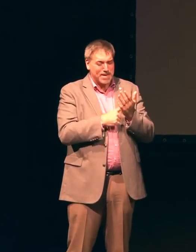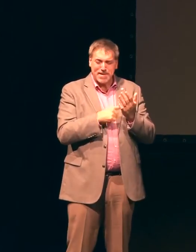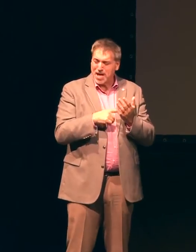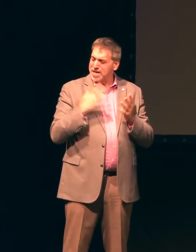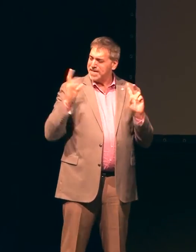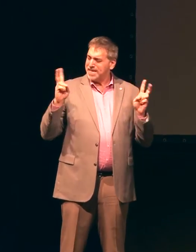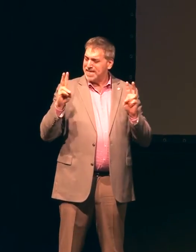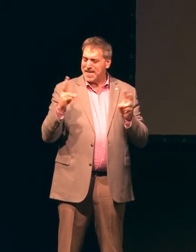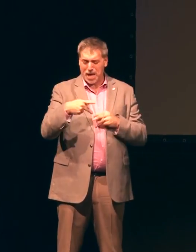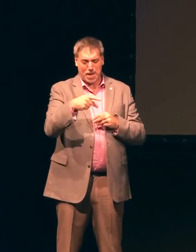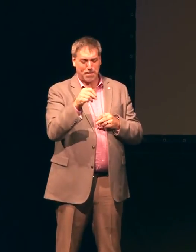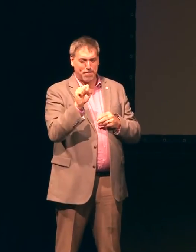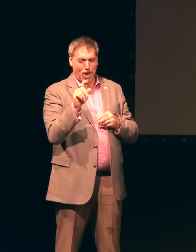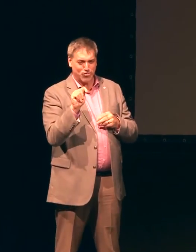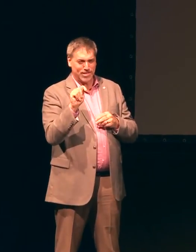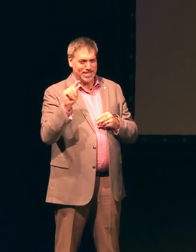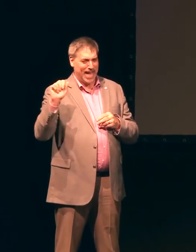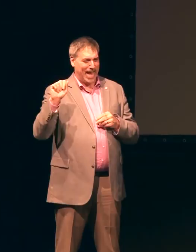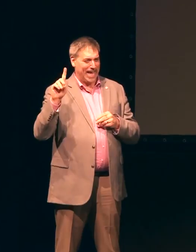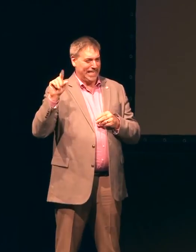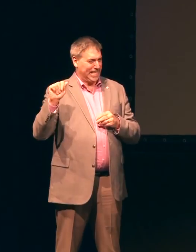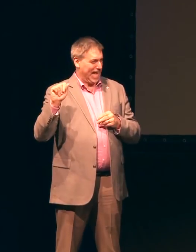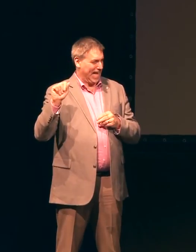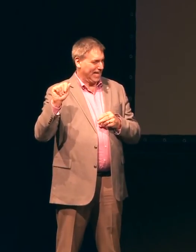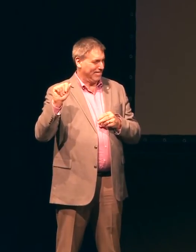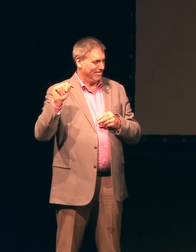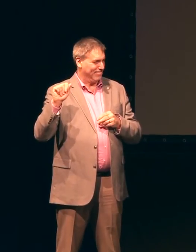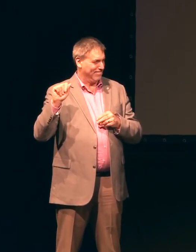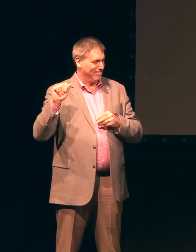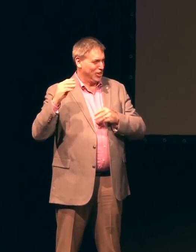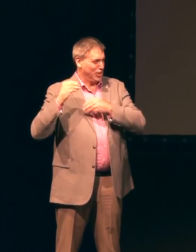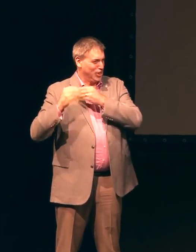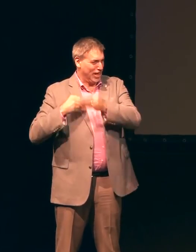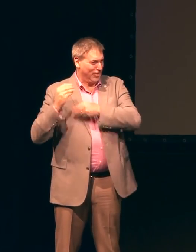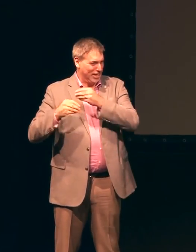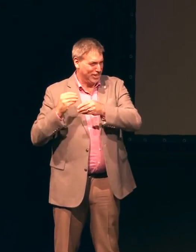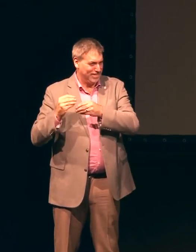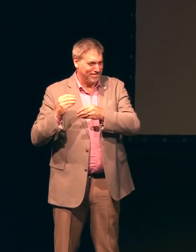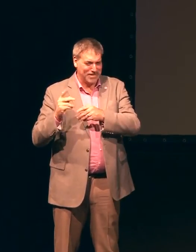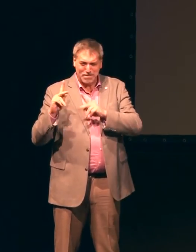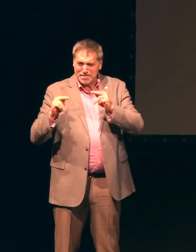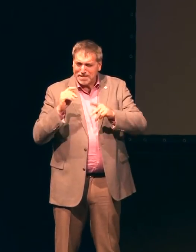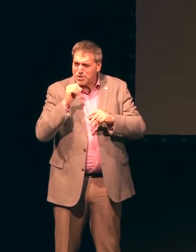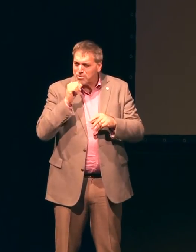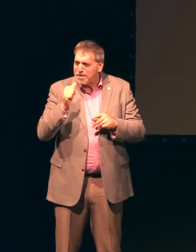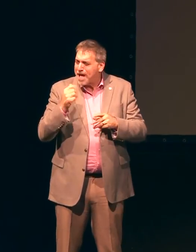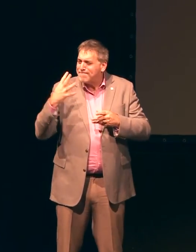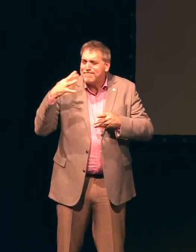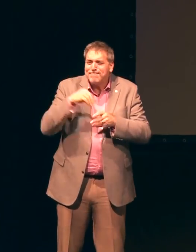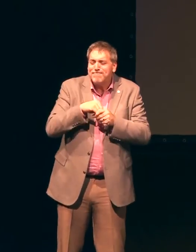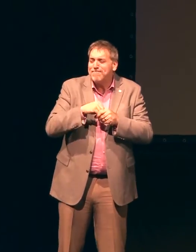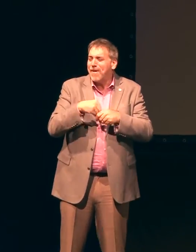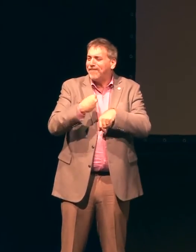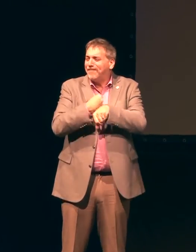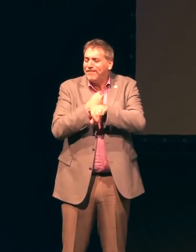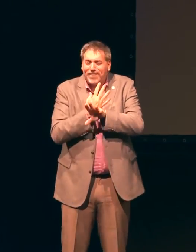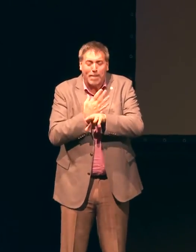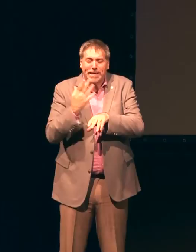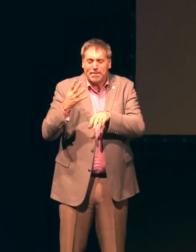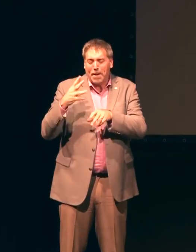to some great friends of mine today at lunch and we were talking about the post ADA generation.